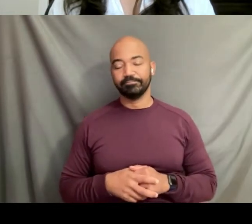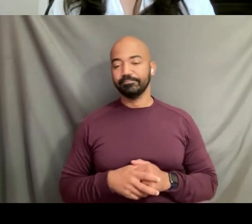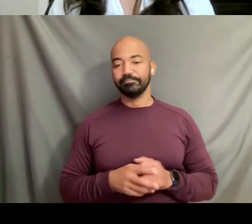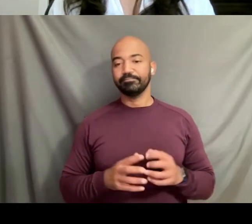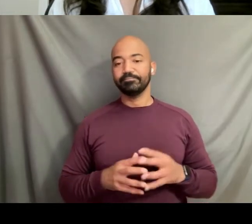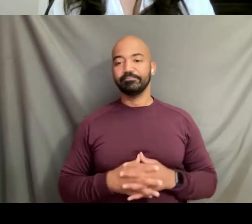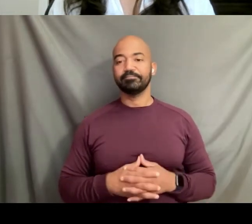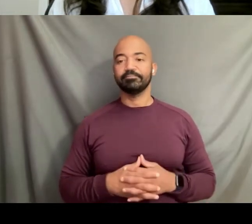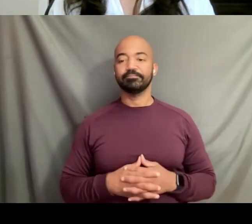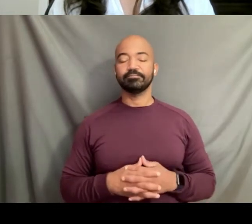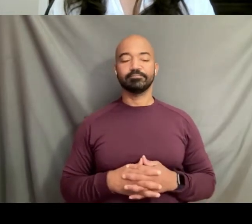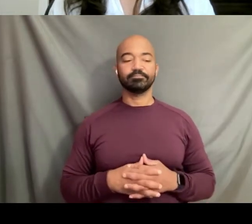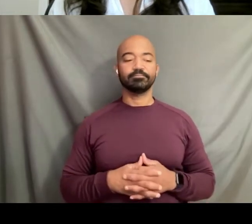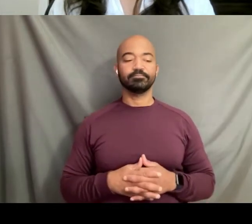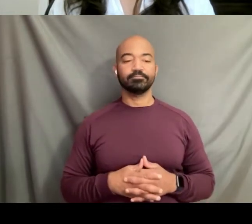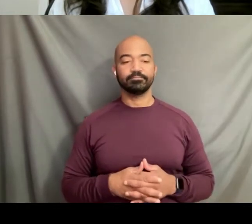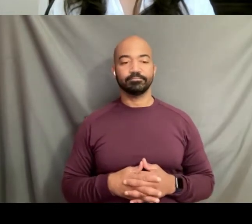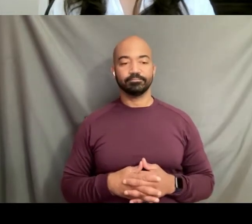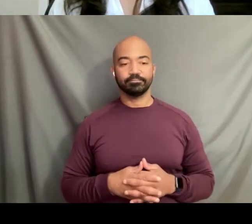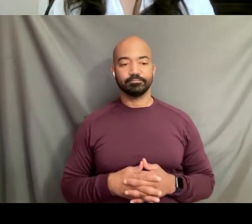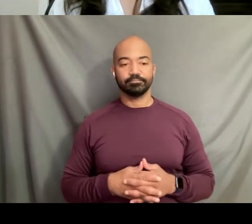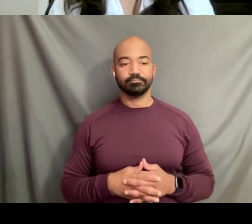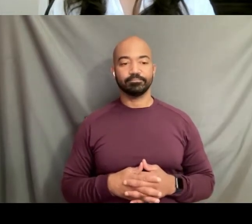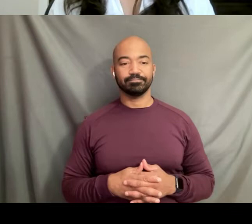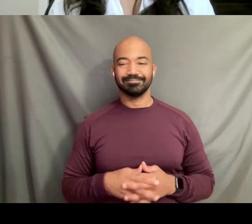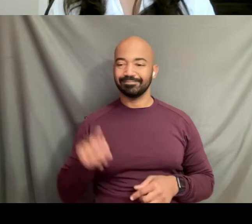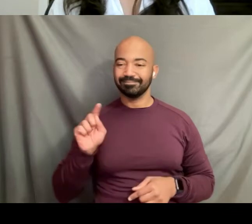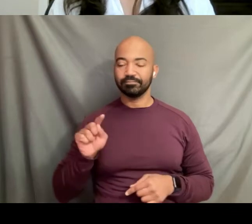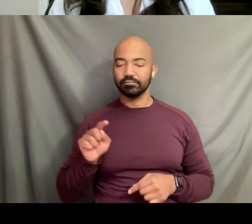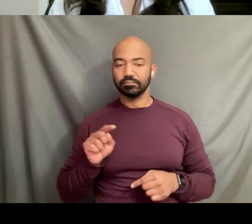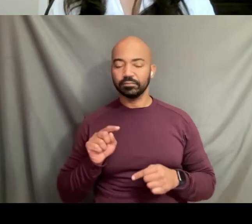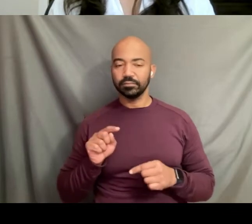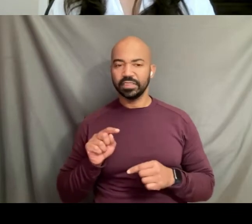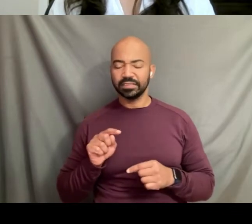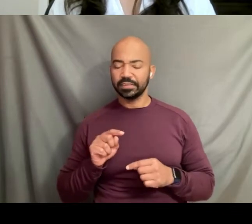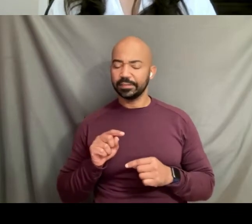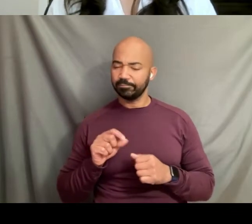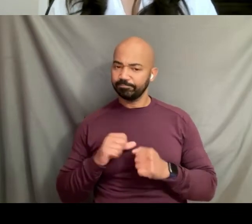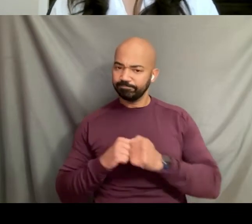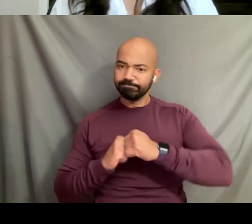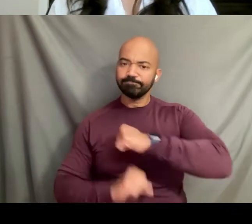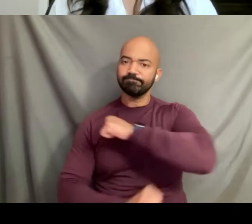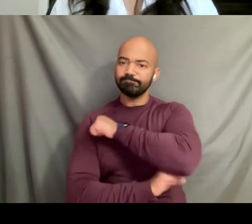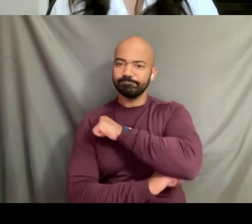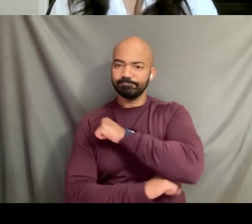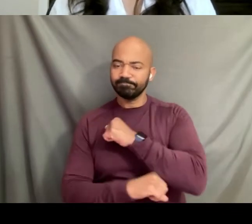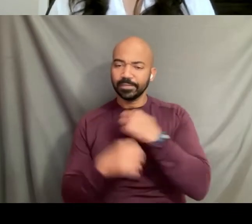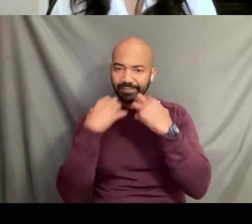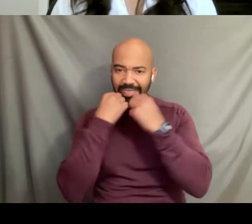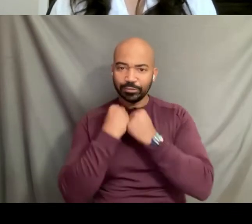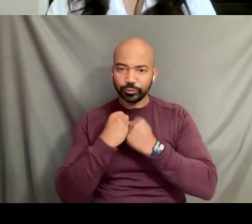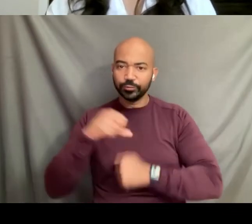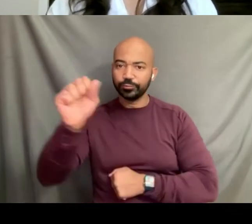appreciate that equality is a fundamental value, but my question is: